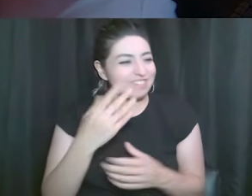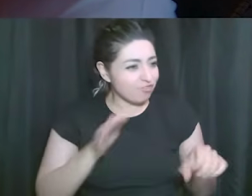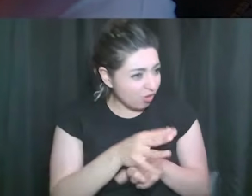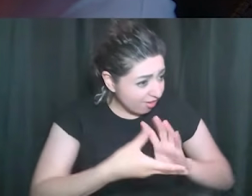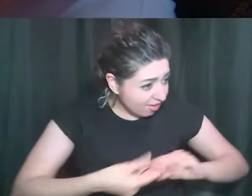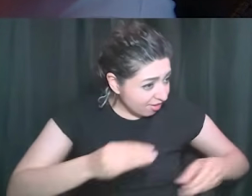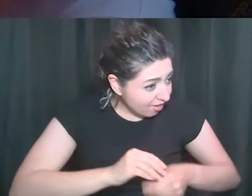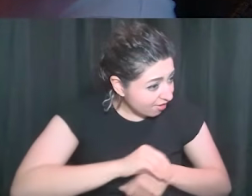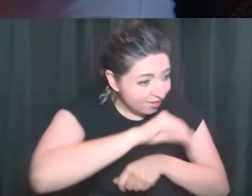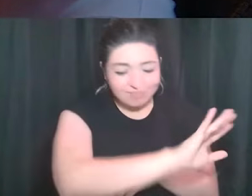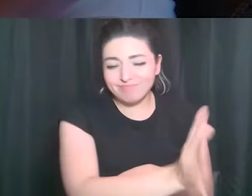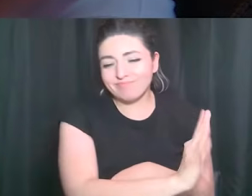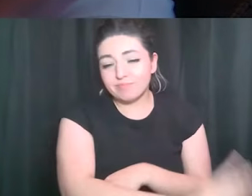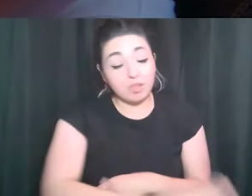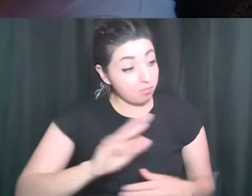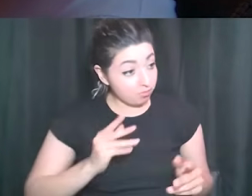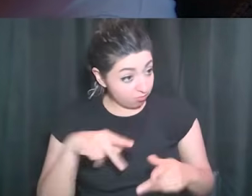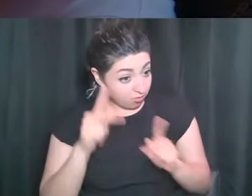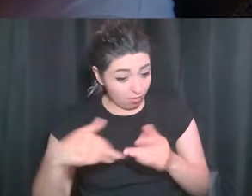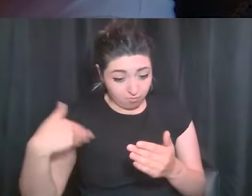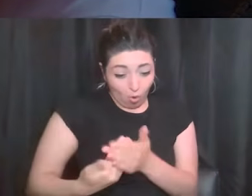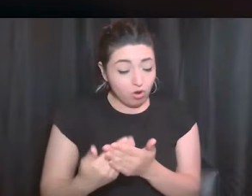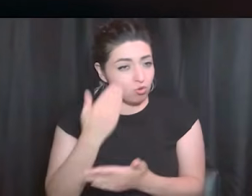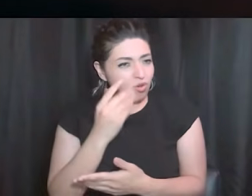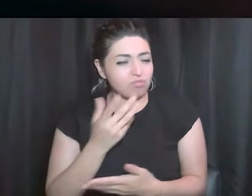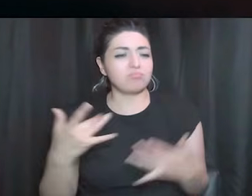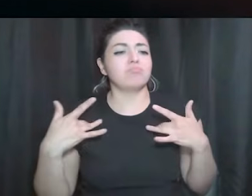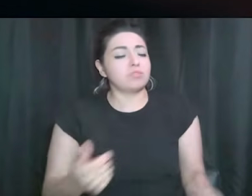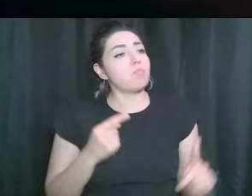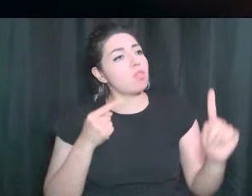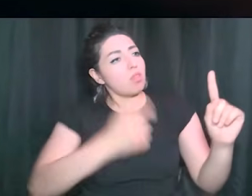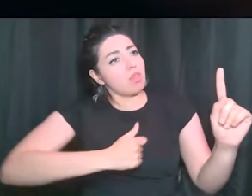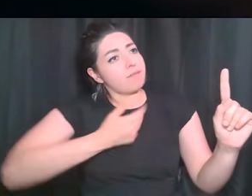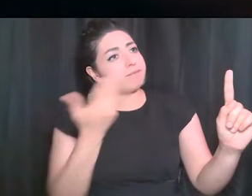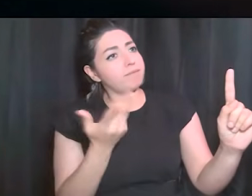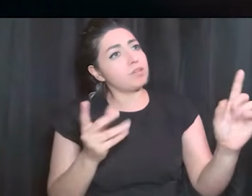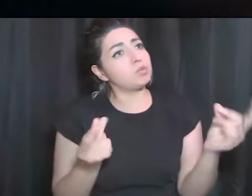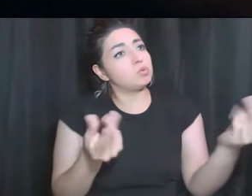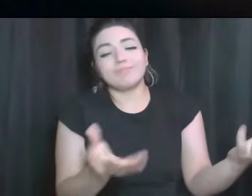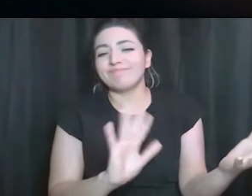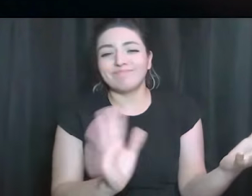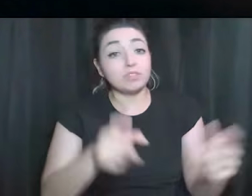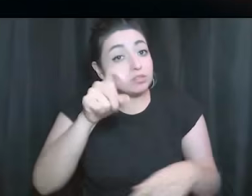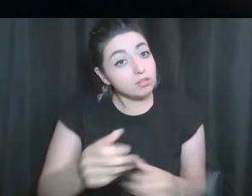I'm not gonna give you my whole sob story, but basically? No one's born knowing what they wanna do with their life.